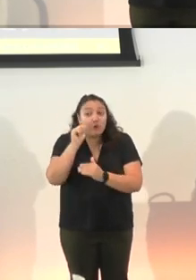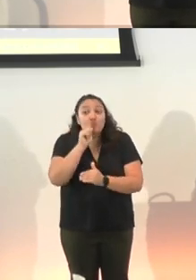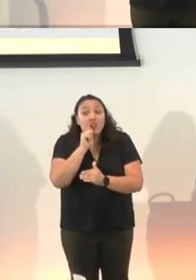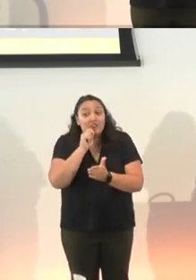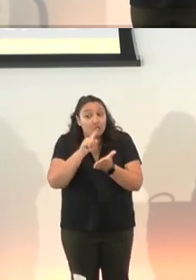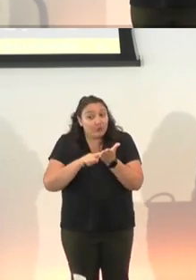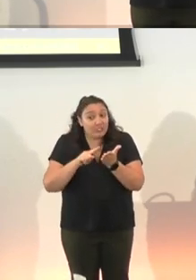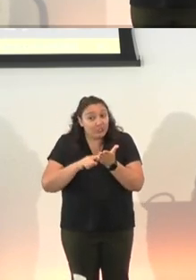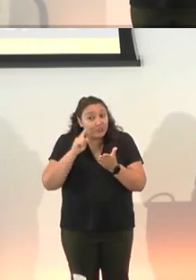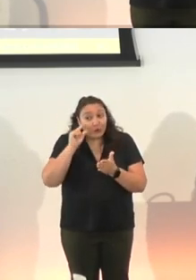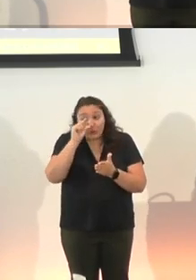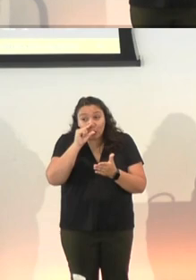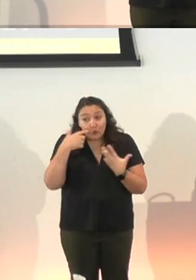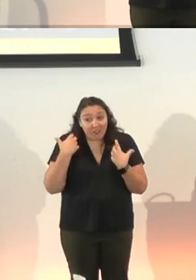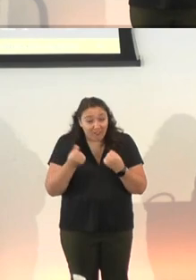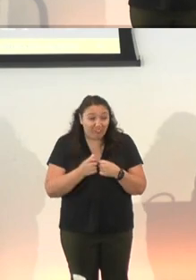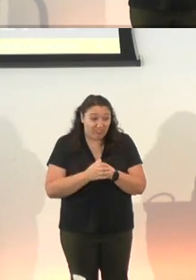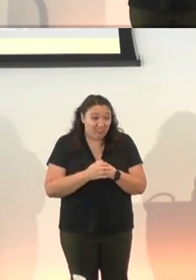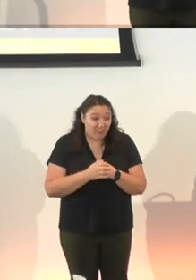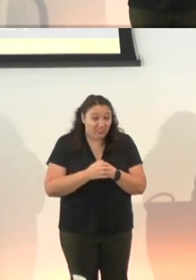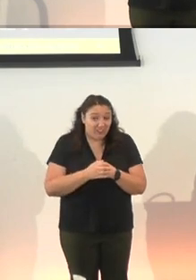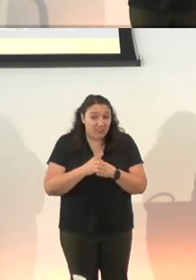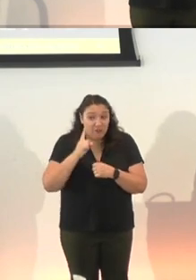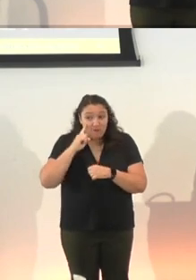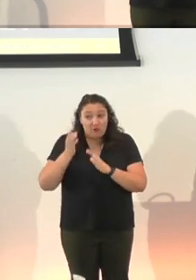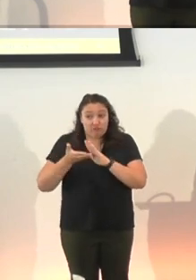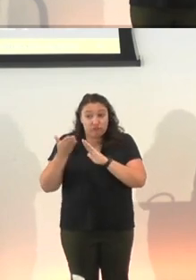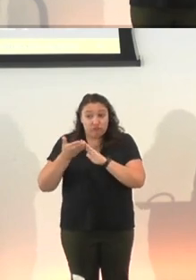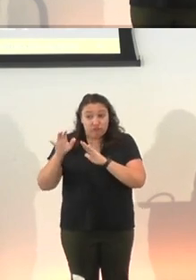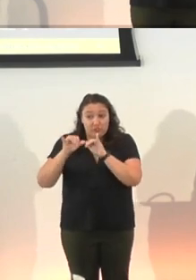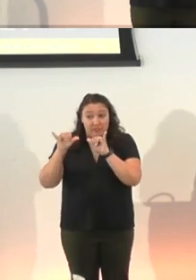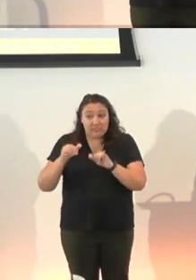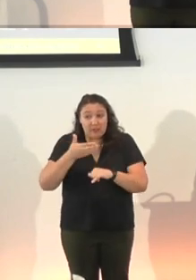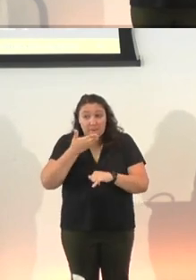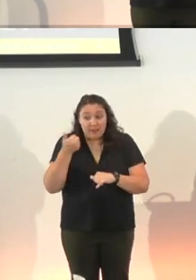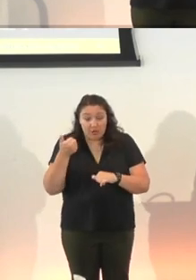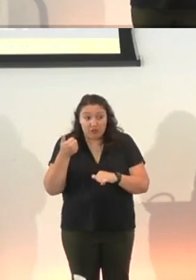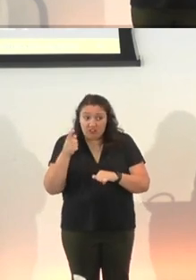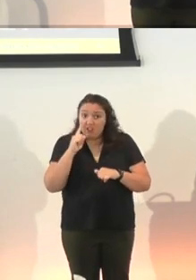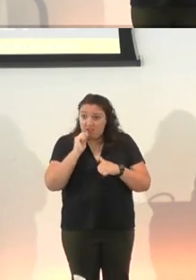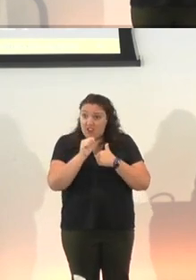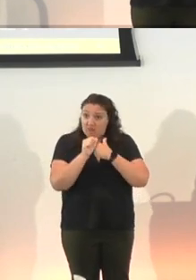for Google health to make its systems better and that was in line with current federal regulations,